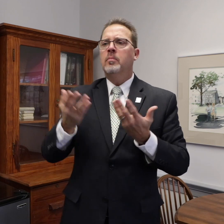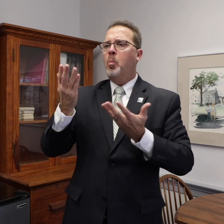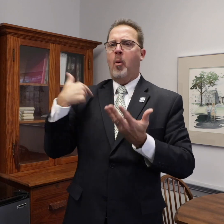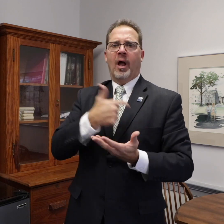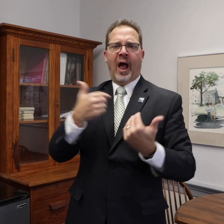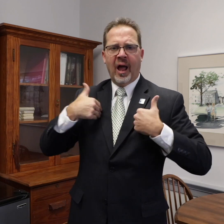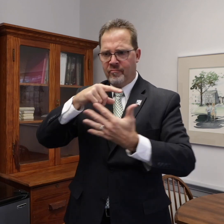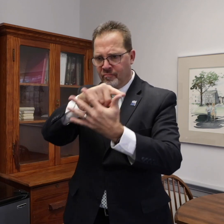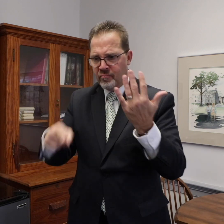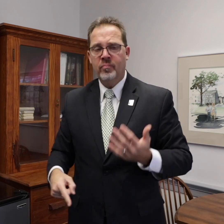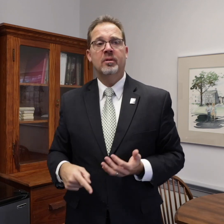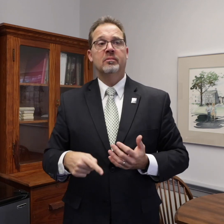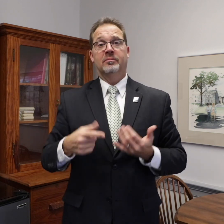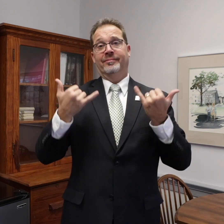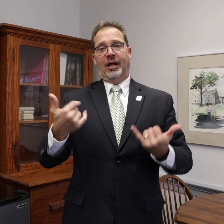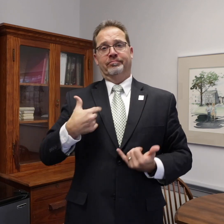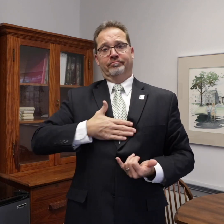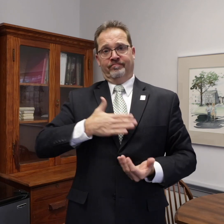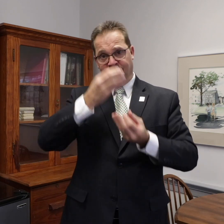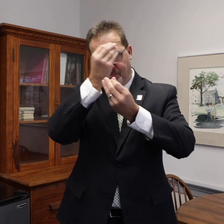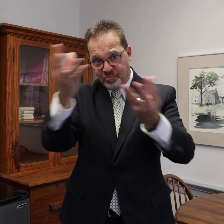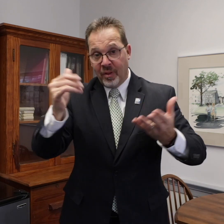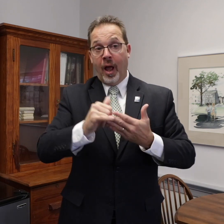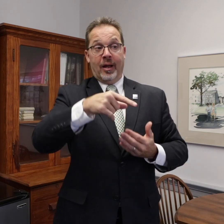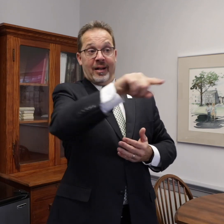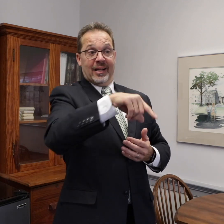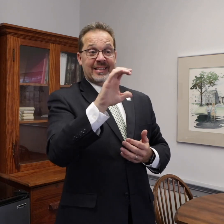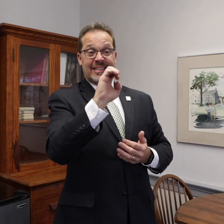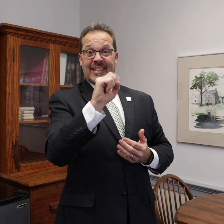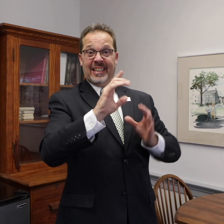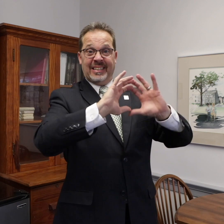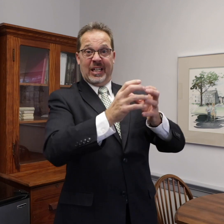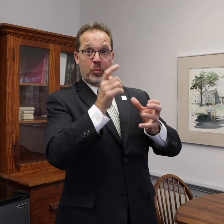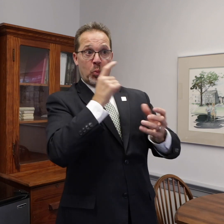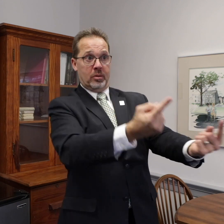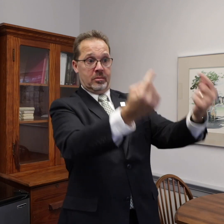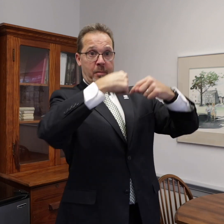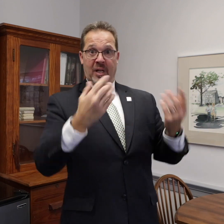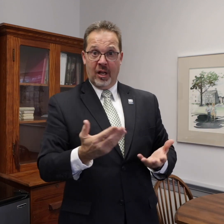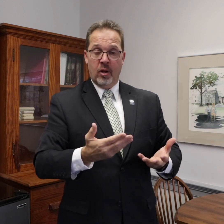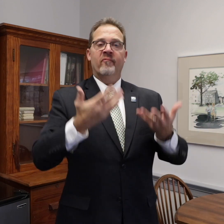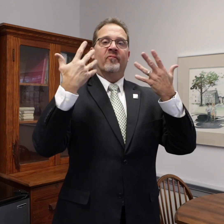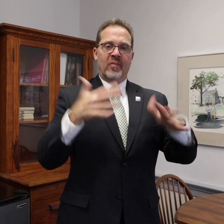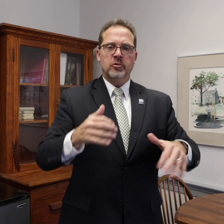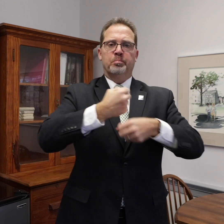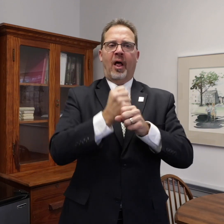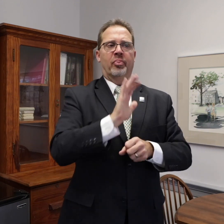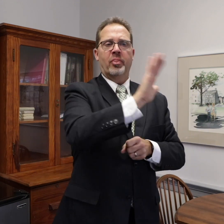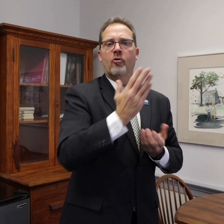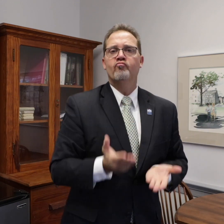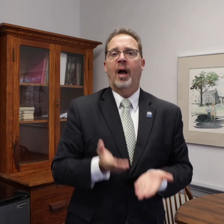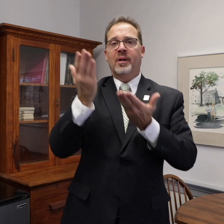team has recommended that PSD receive full accreditation. This is the first